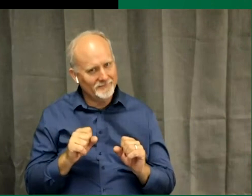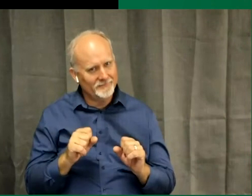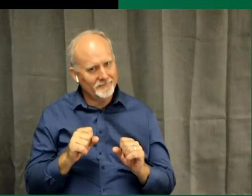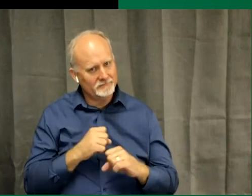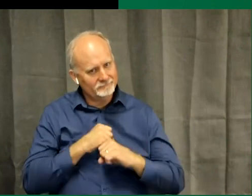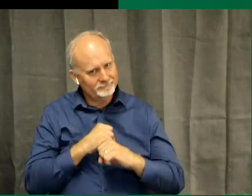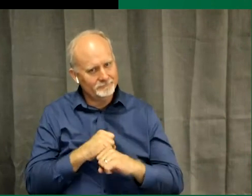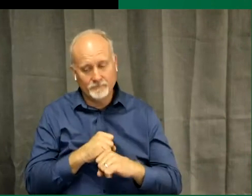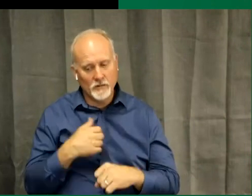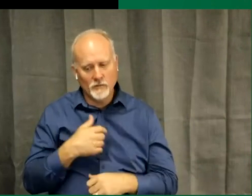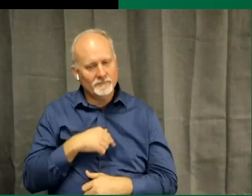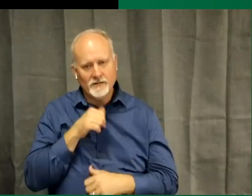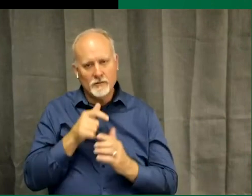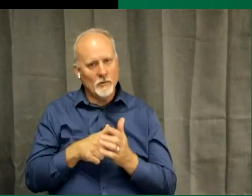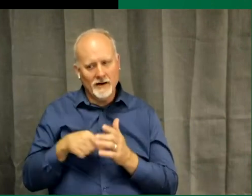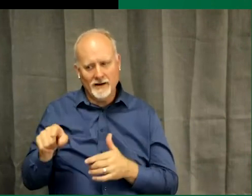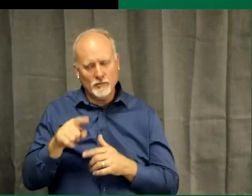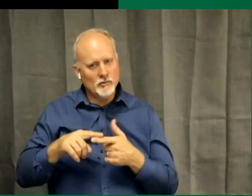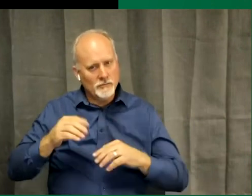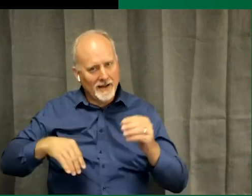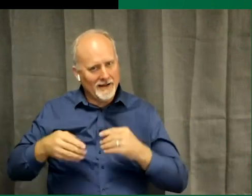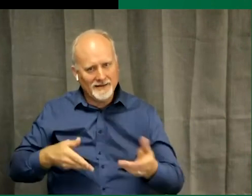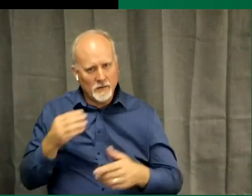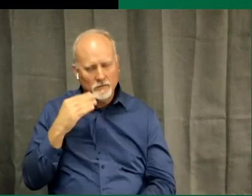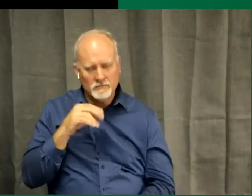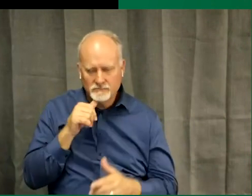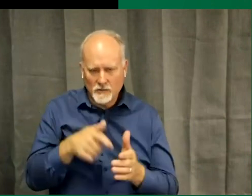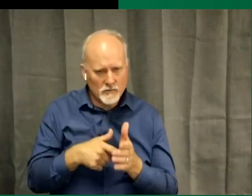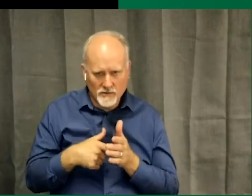not required students to pack their things and take them home as we originally planned